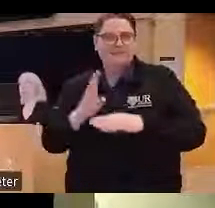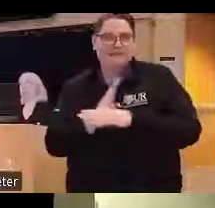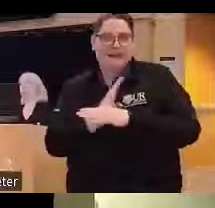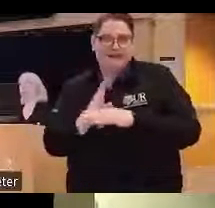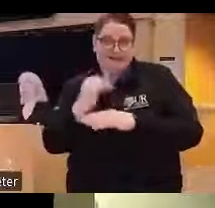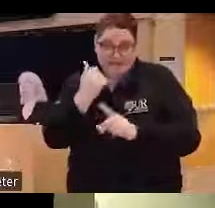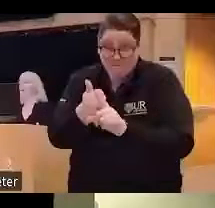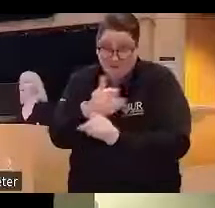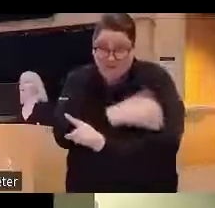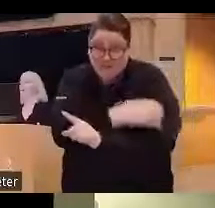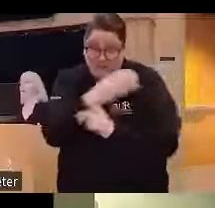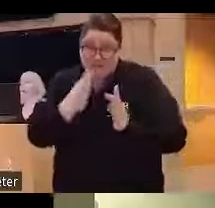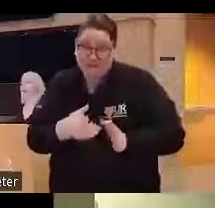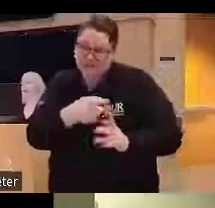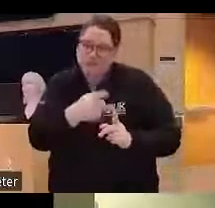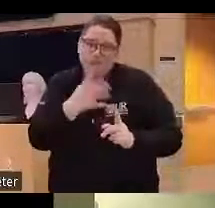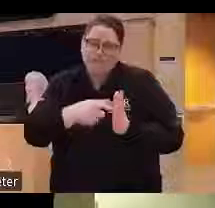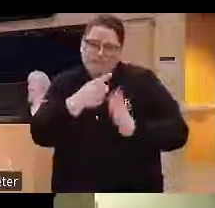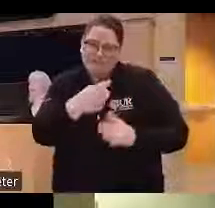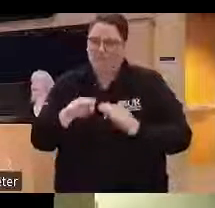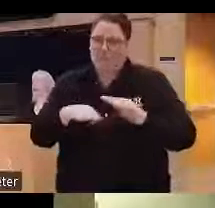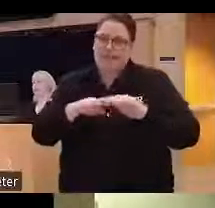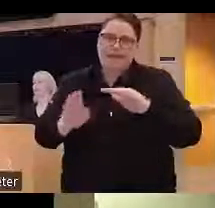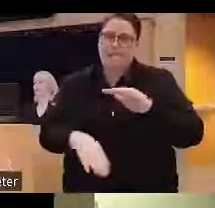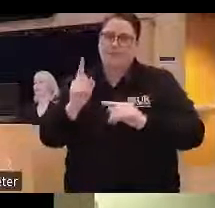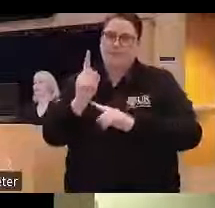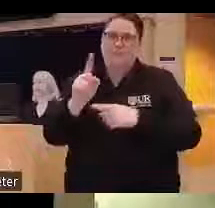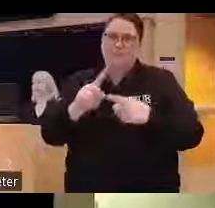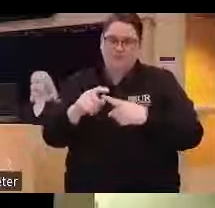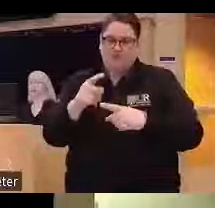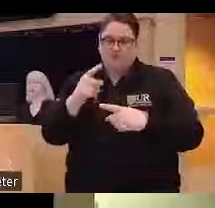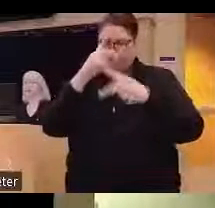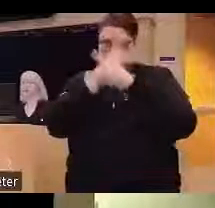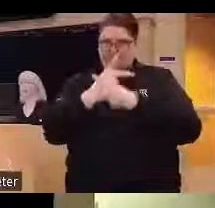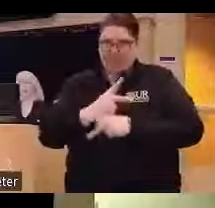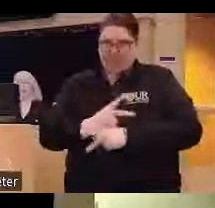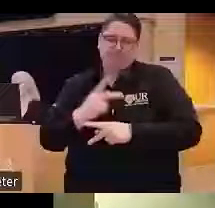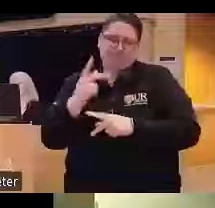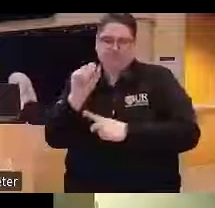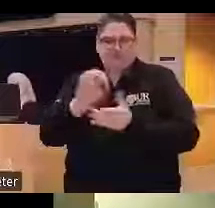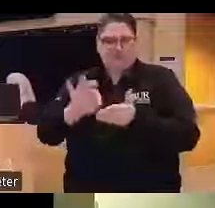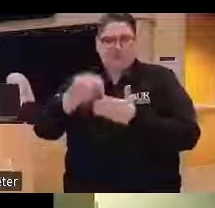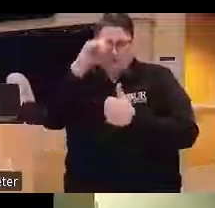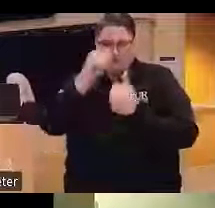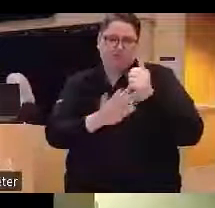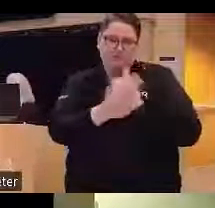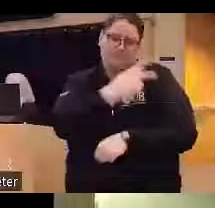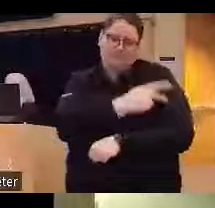less than a minute to get an ace score on your patients it's adverse childhood experiences or